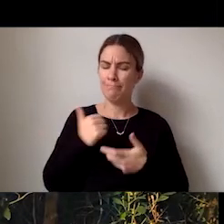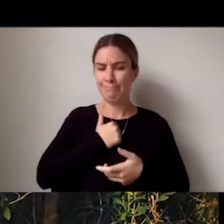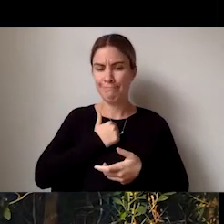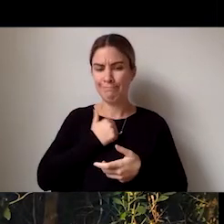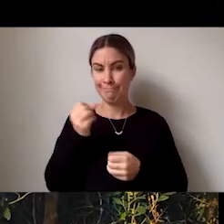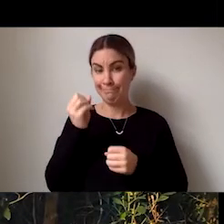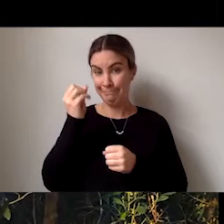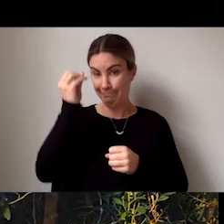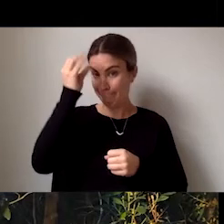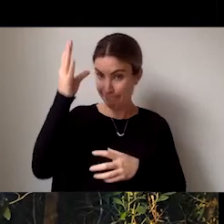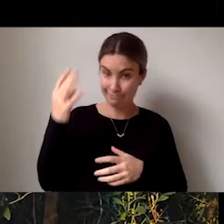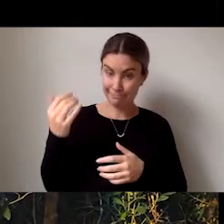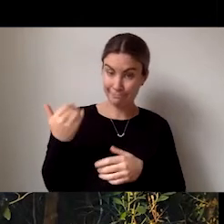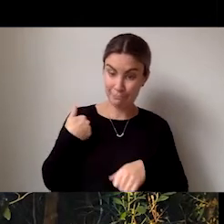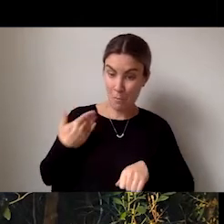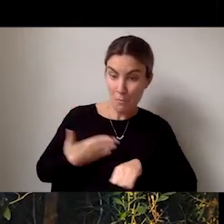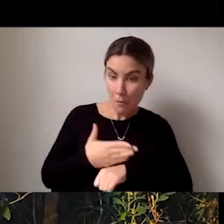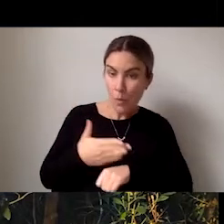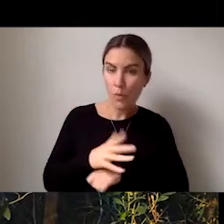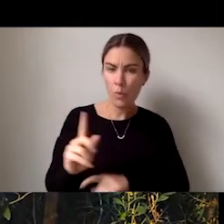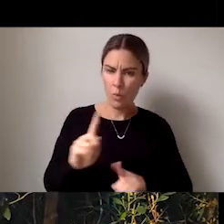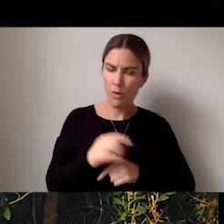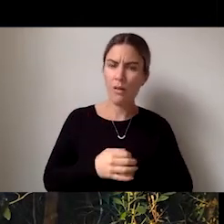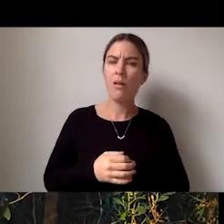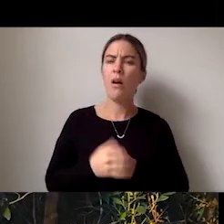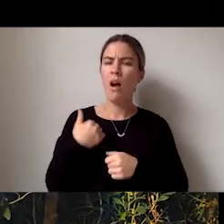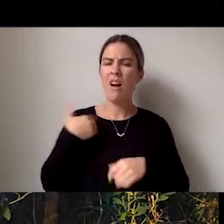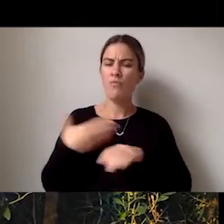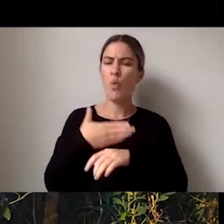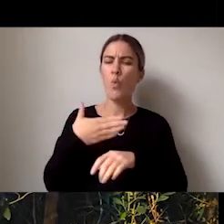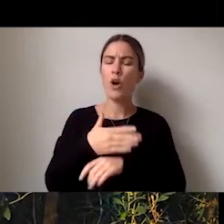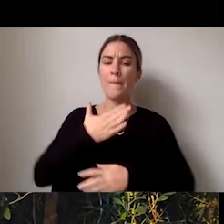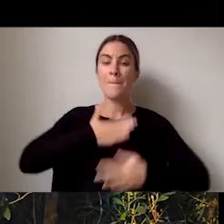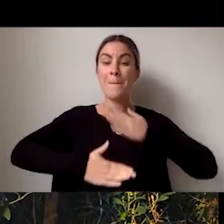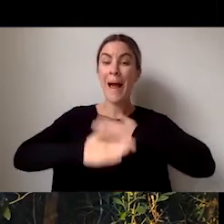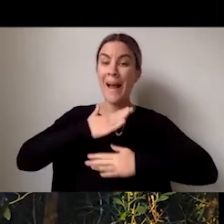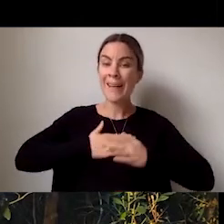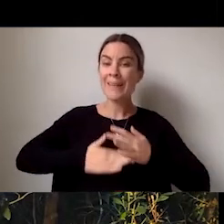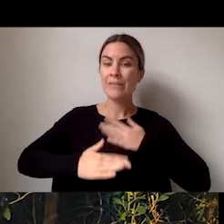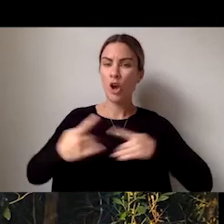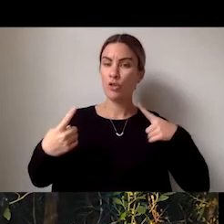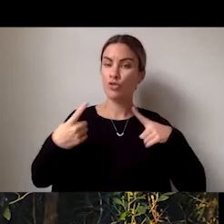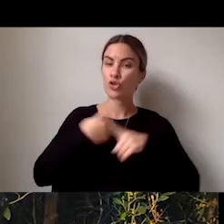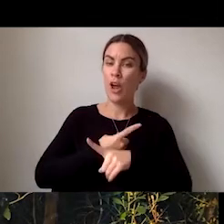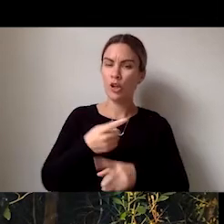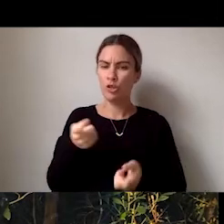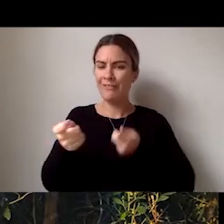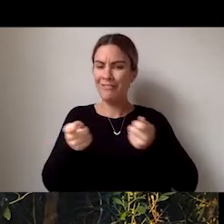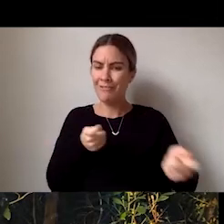a lot of work in behaviour change. So I worked as a men's behaviour change facilitator, which is work with - primarily heterosexual men